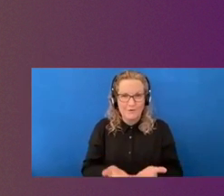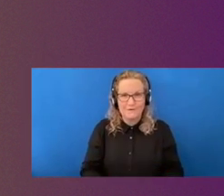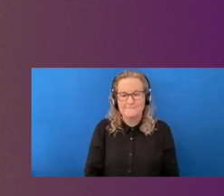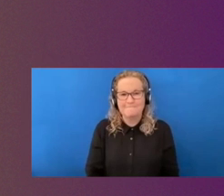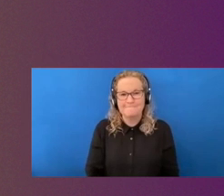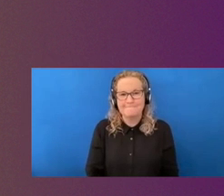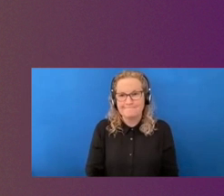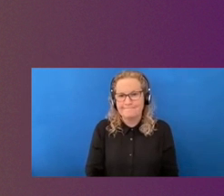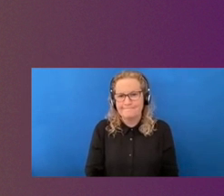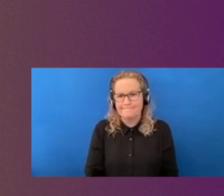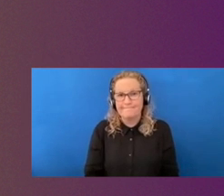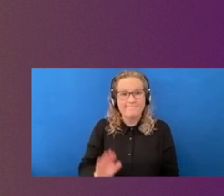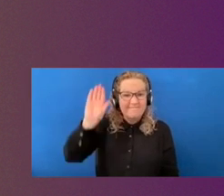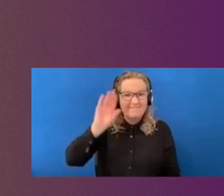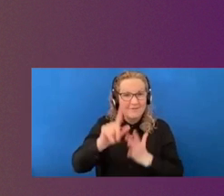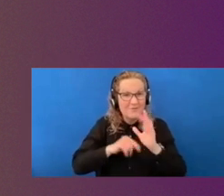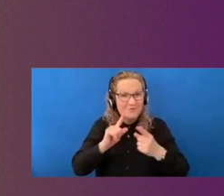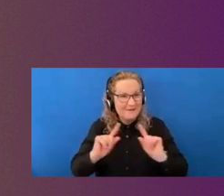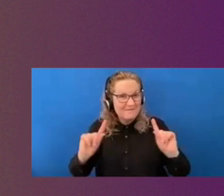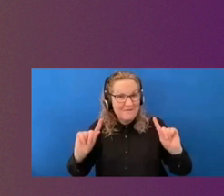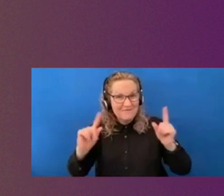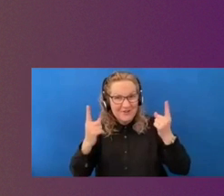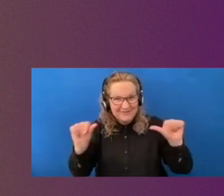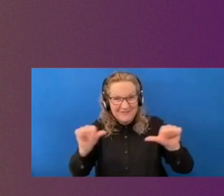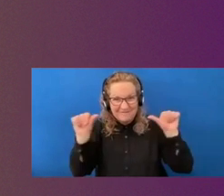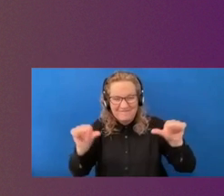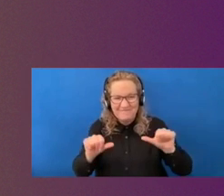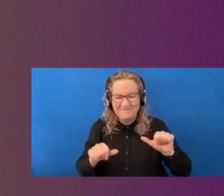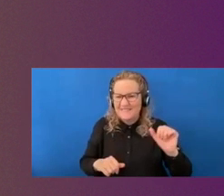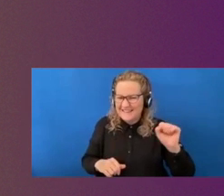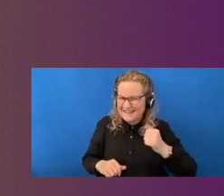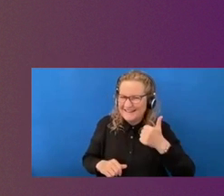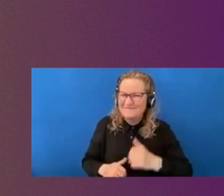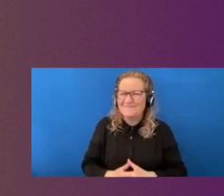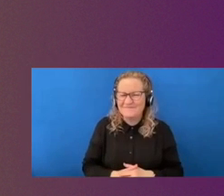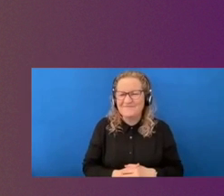um i'll i'll go first yeah sure let's start with Julie okay sure so um if you haven't noticed